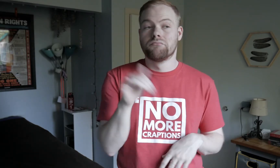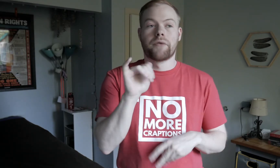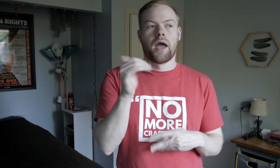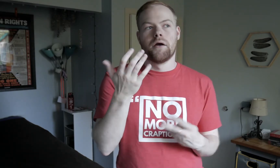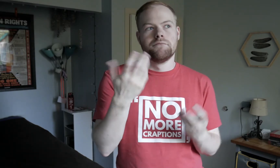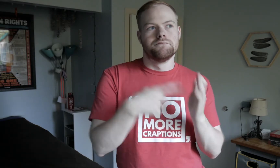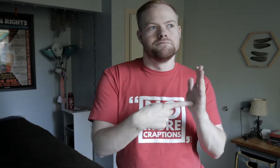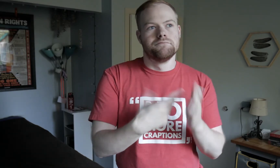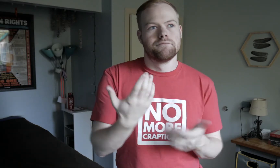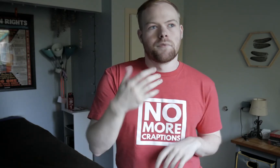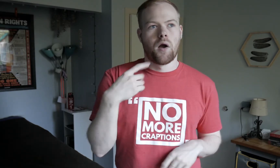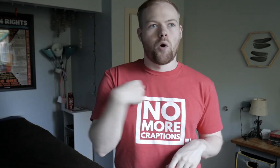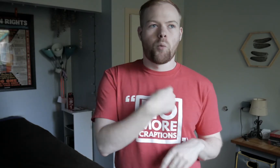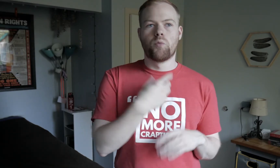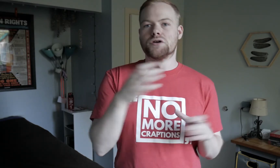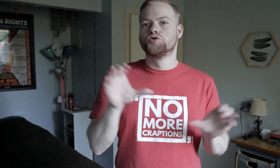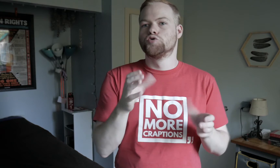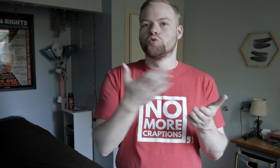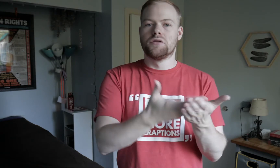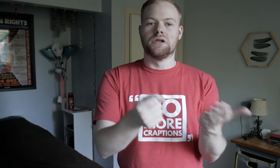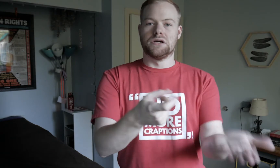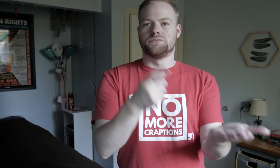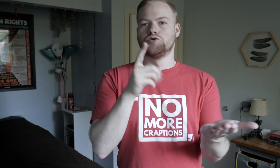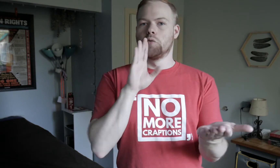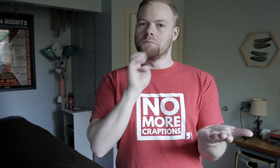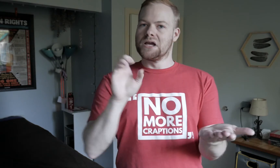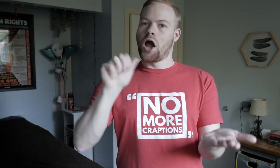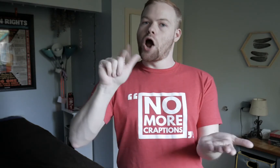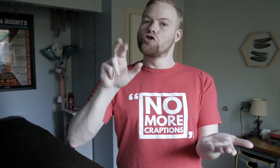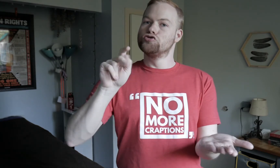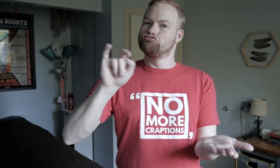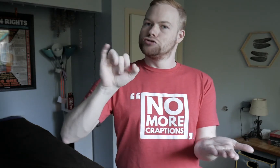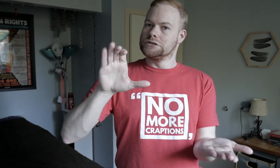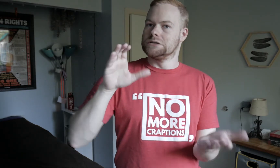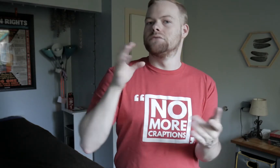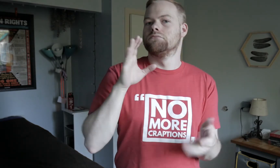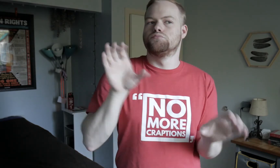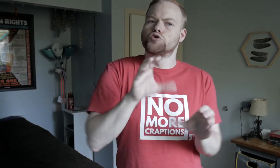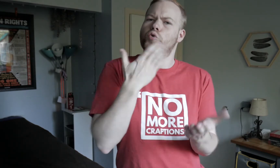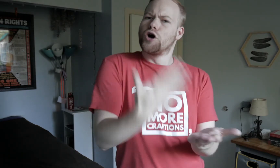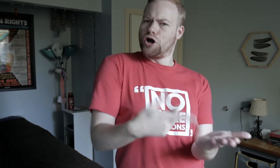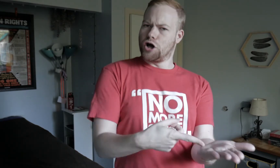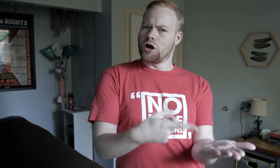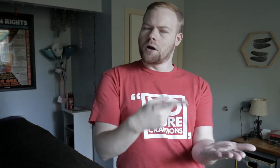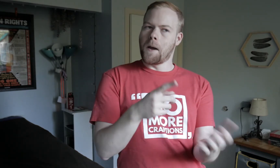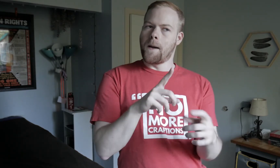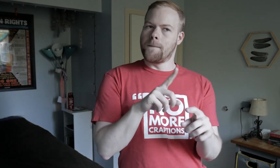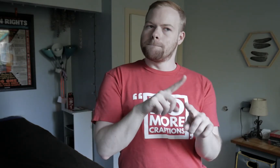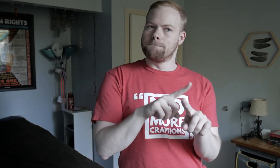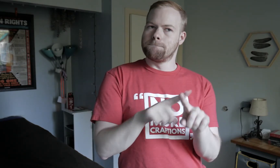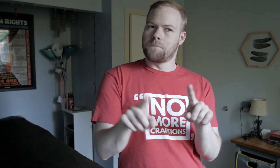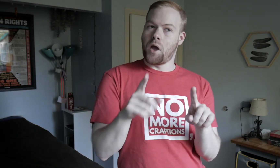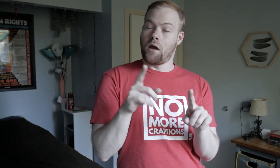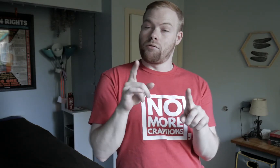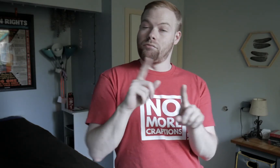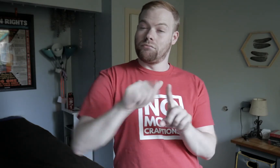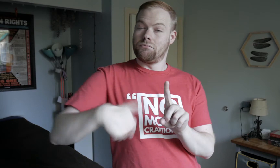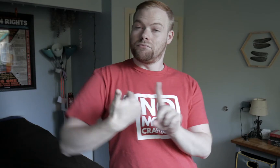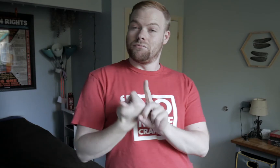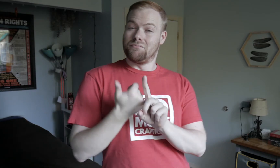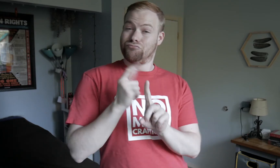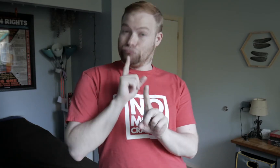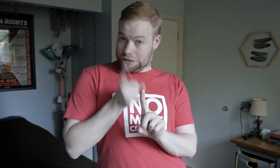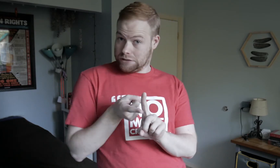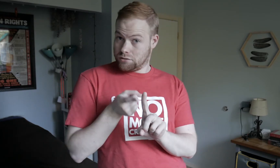Like for example, we do things to be altruistic, do good. But behind that, really?